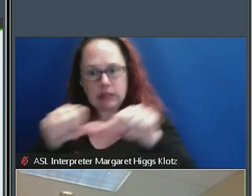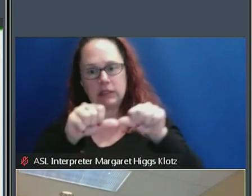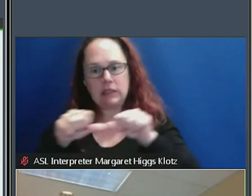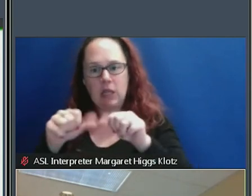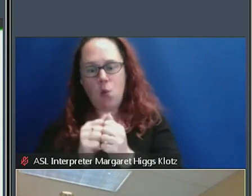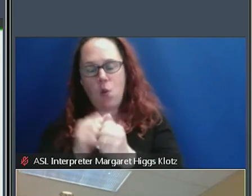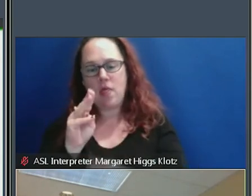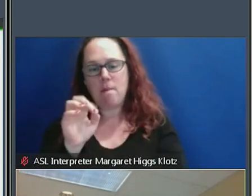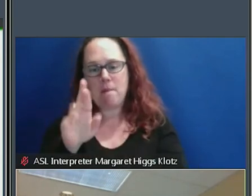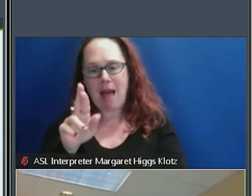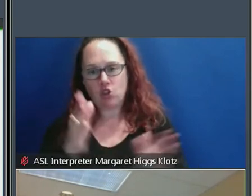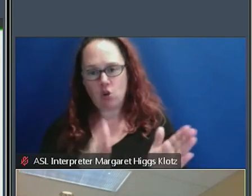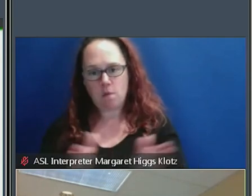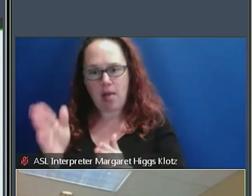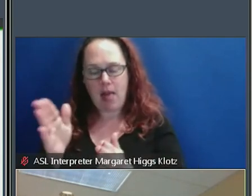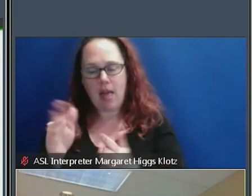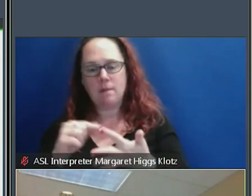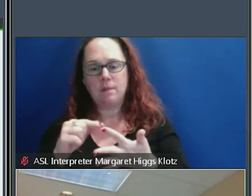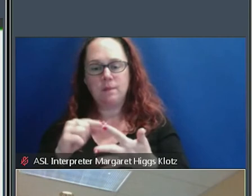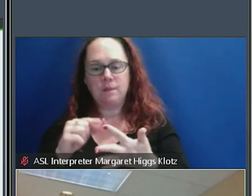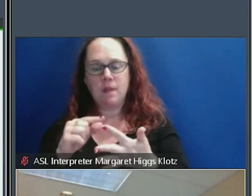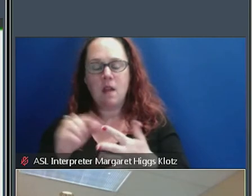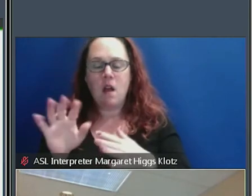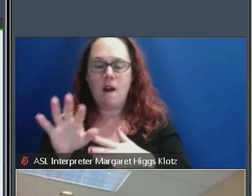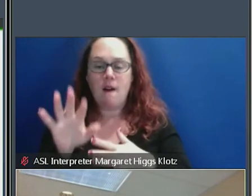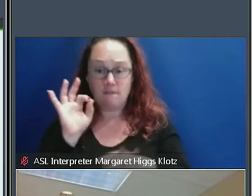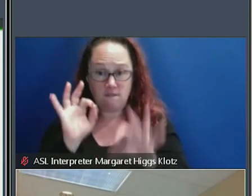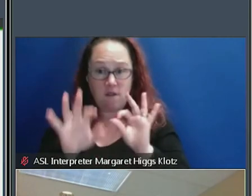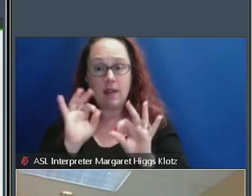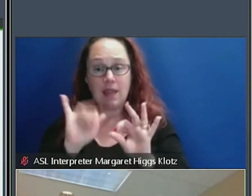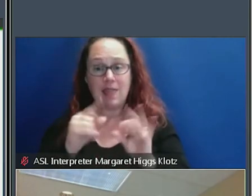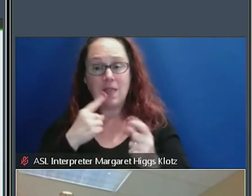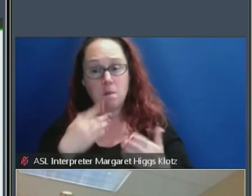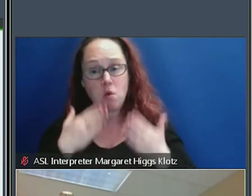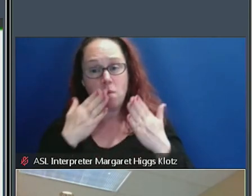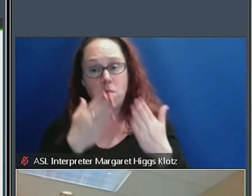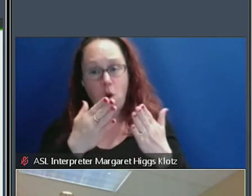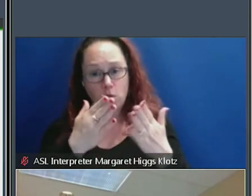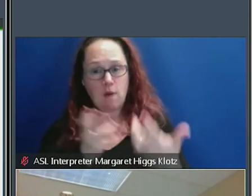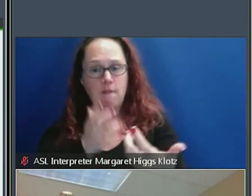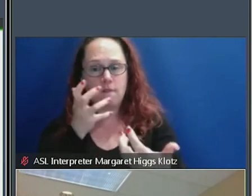there's body is obligated to make a finding that the proposal is consistent with the purposes of the zone.